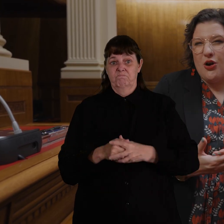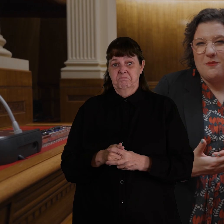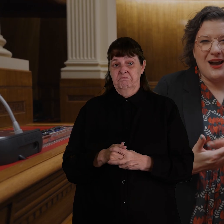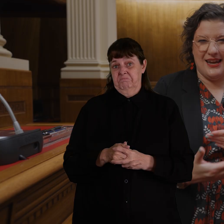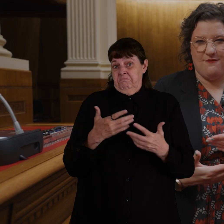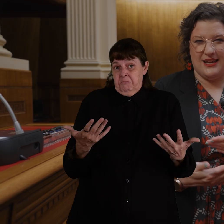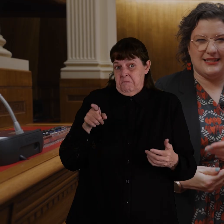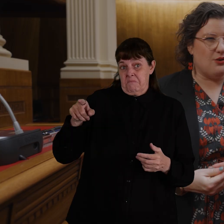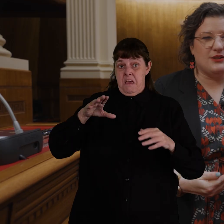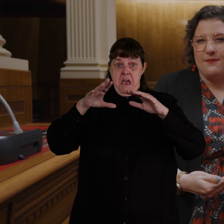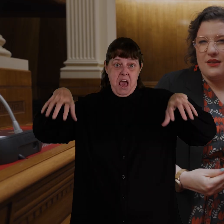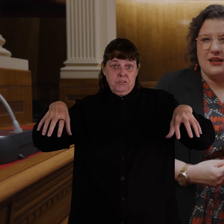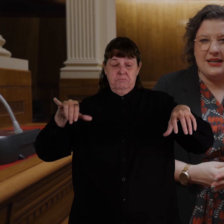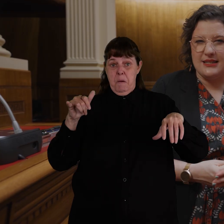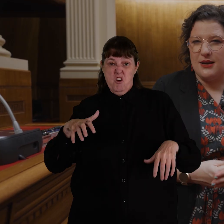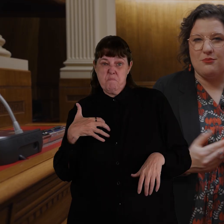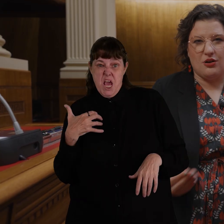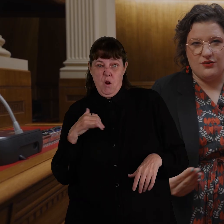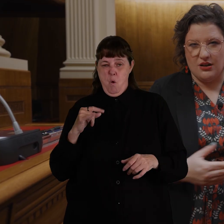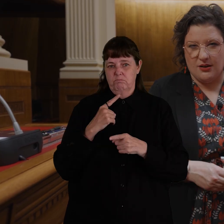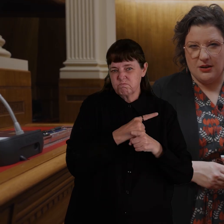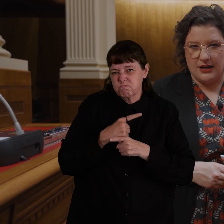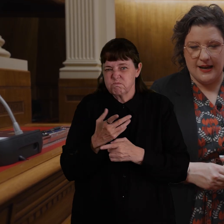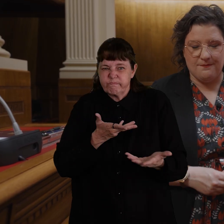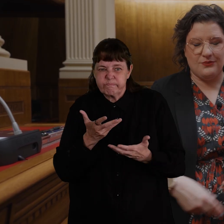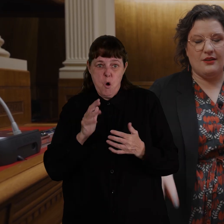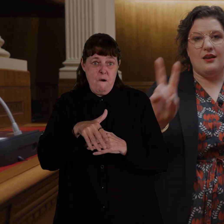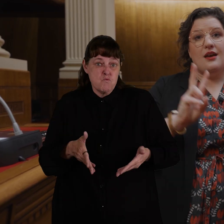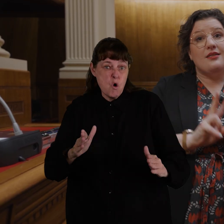road might need fixing or something that needs to be improved in that community.